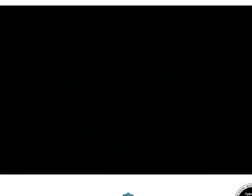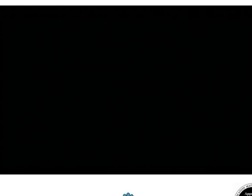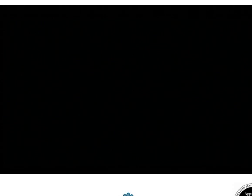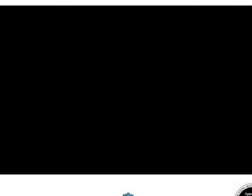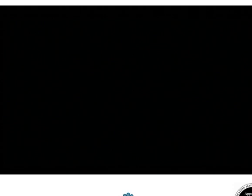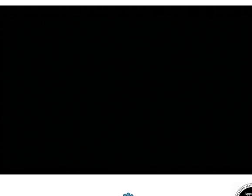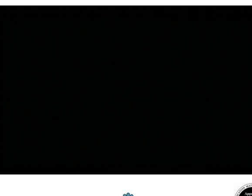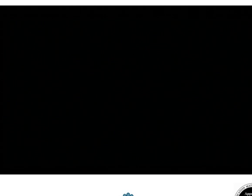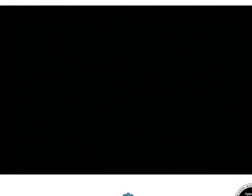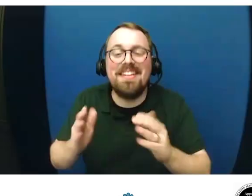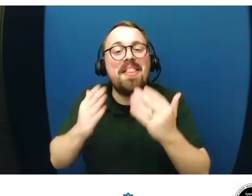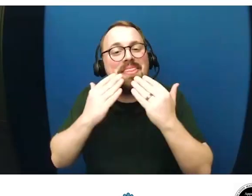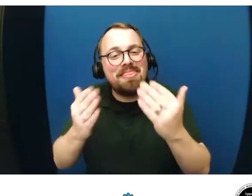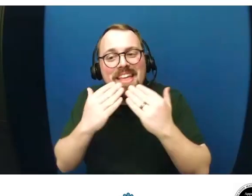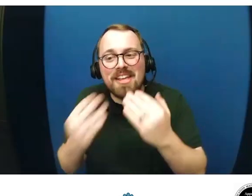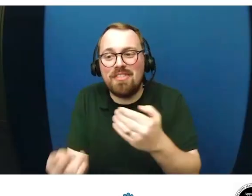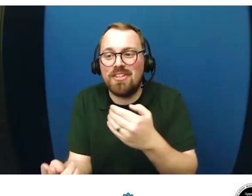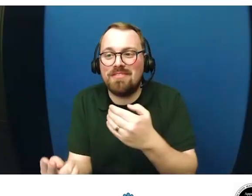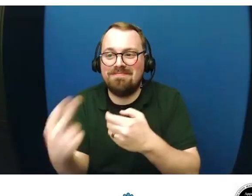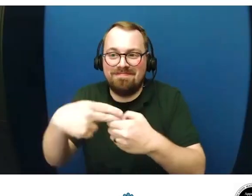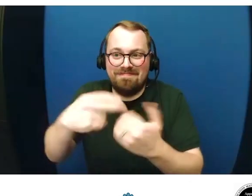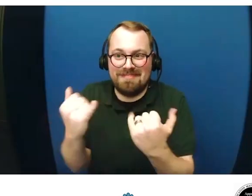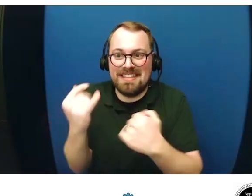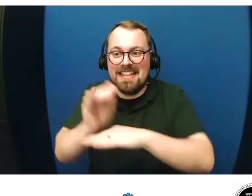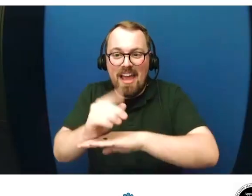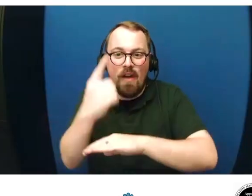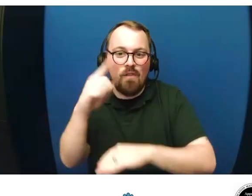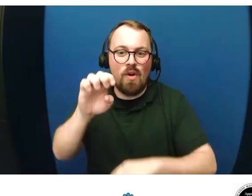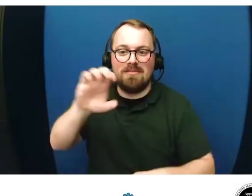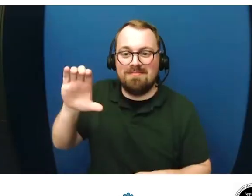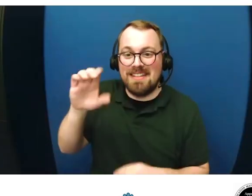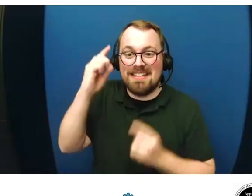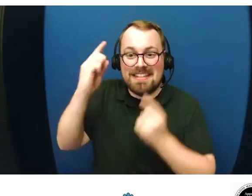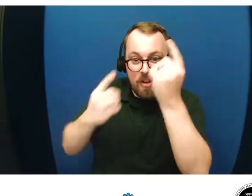Heidi Hollenberger: Thanks everyone for being here for "Expanded Core Curriculum Considerations for Students